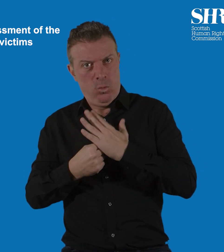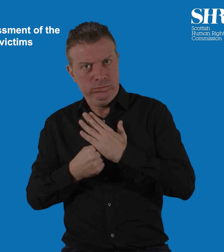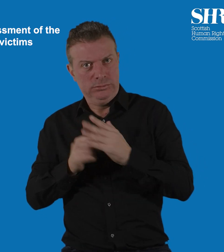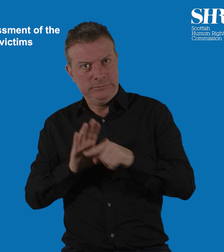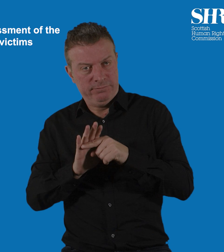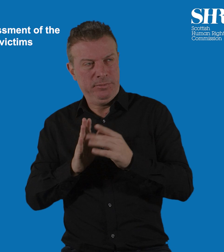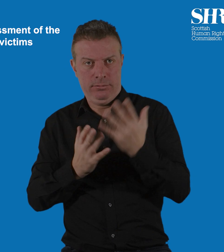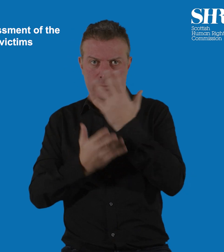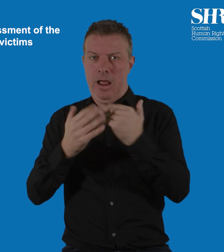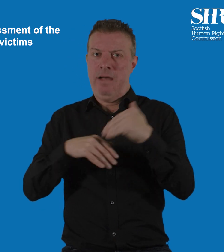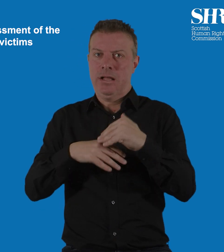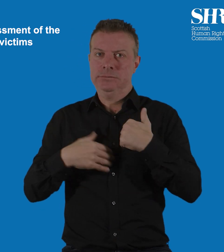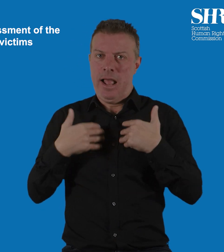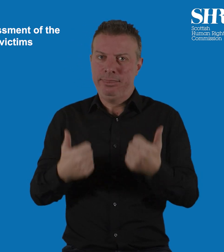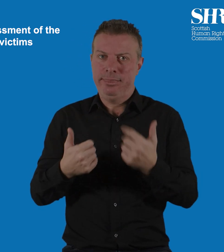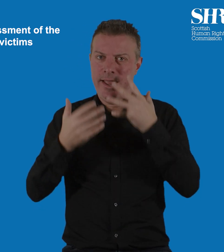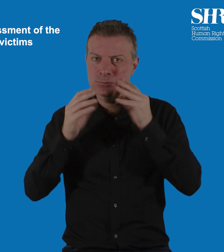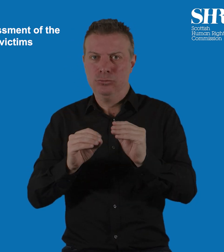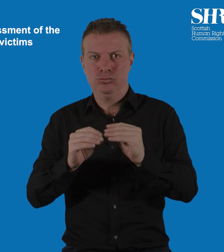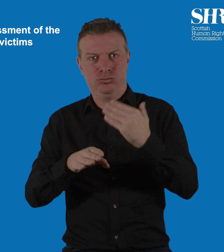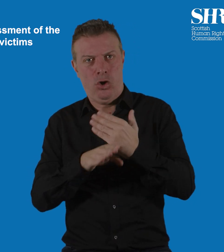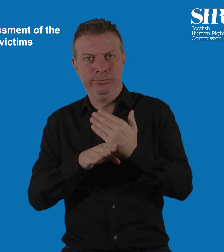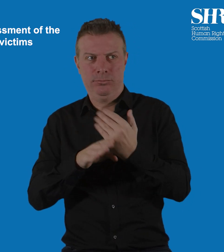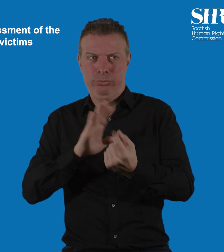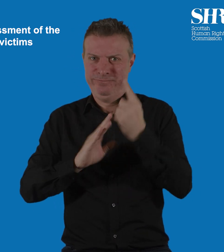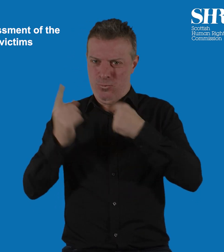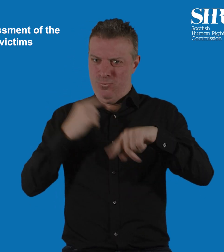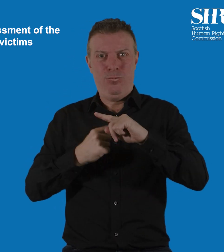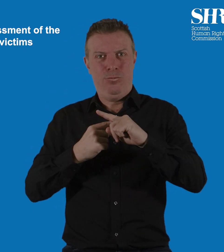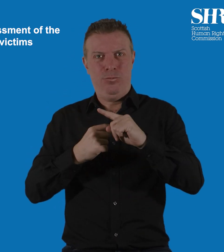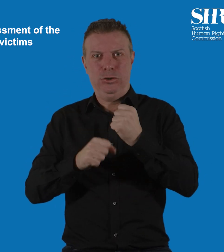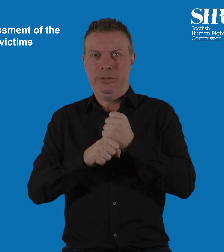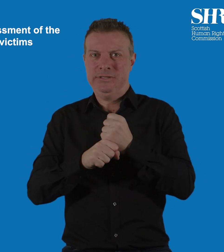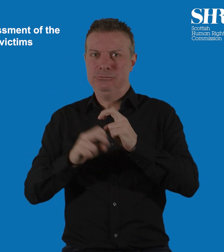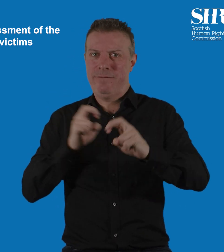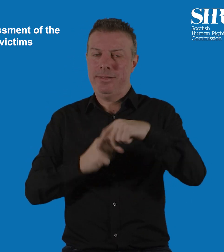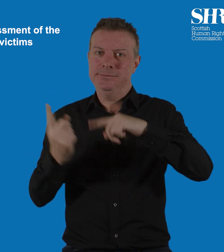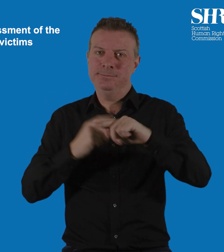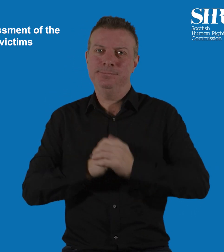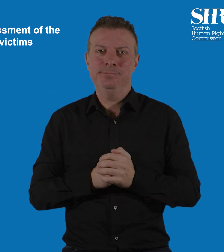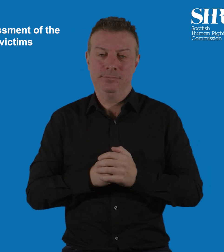negatively affected the health, education, and job prospects of Gypsy Travellers.